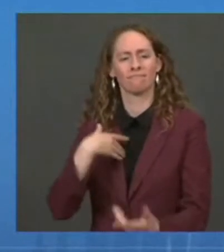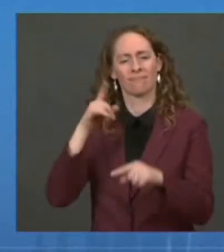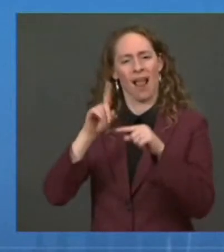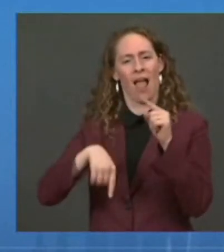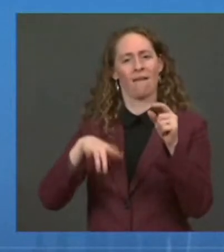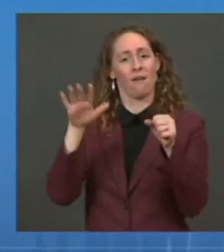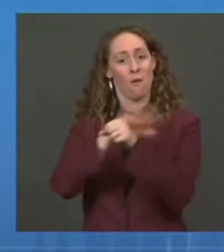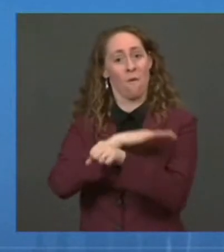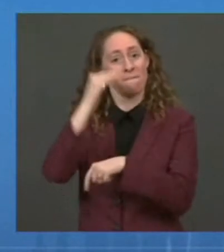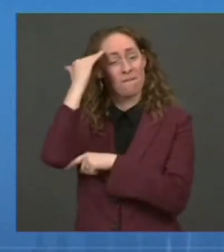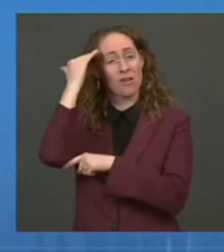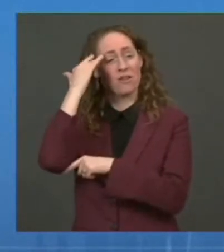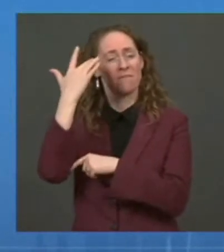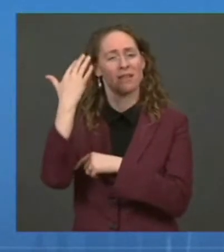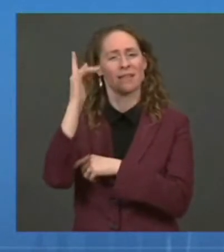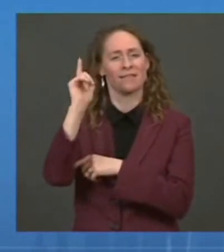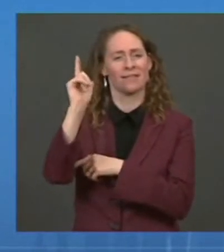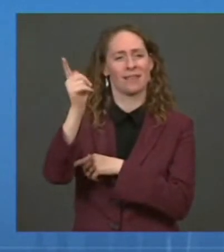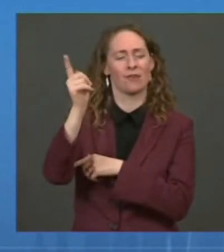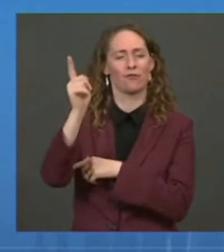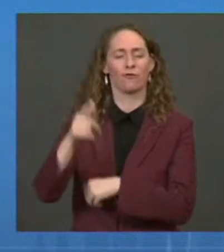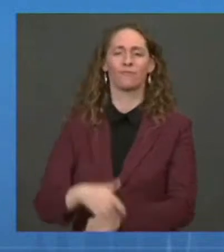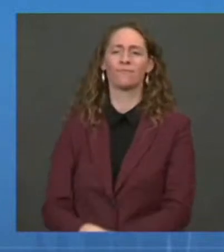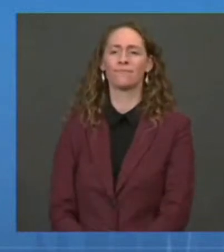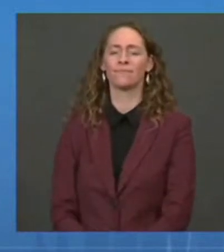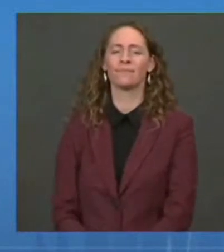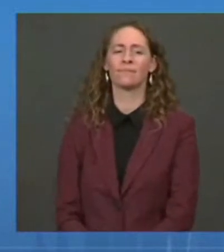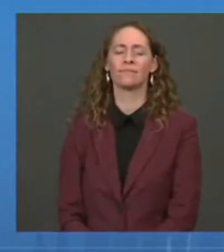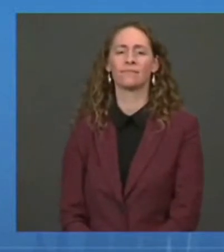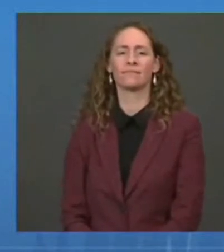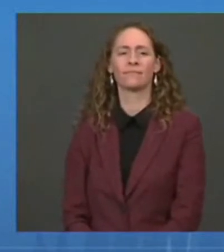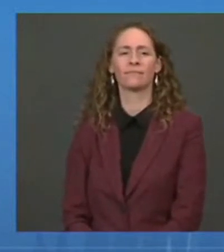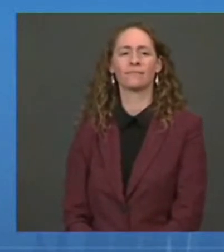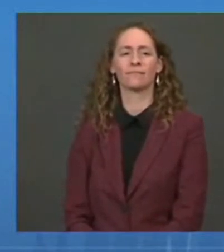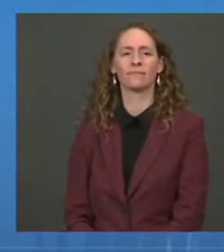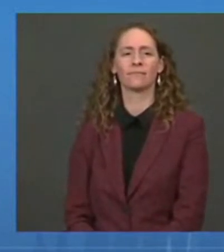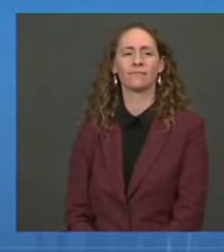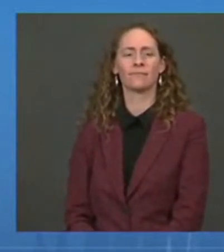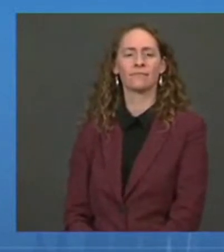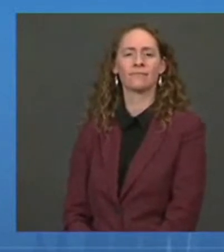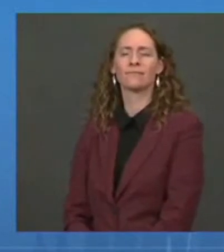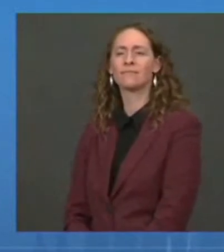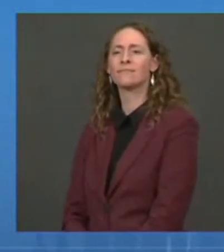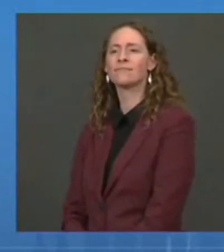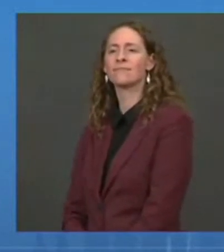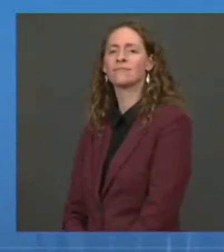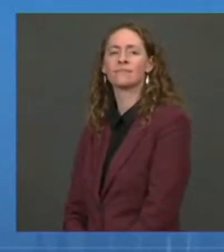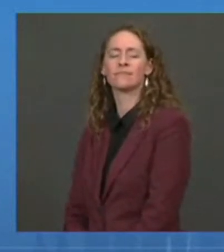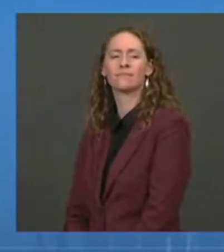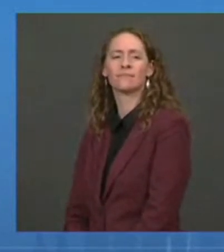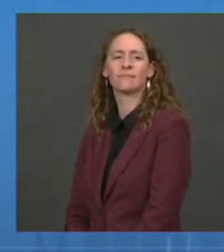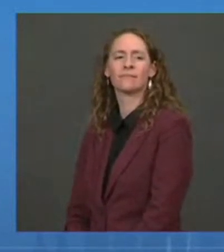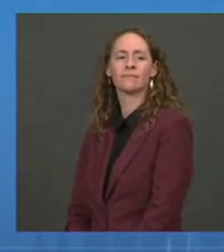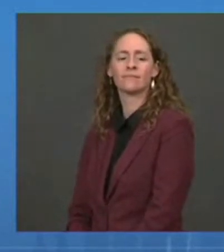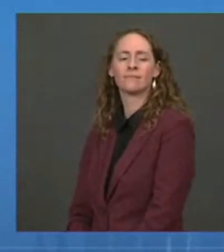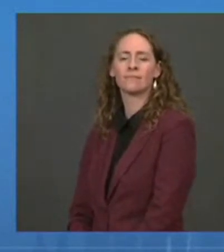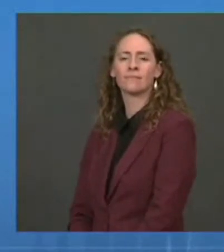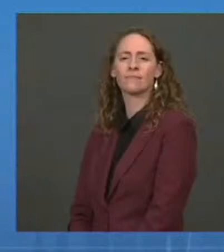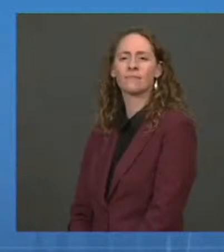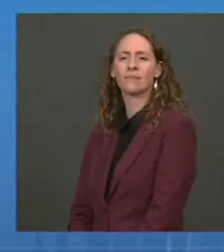PERCENTAGE OF OMICRON VERSUS DELTA WILL BE.